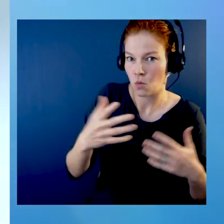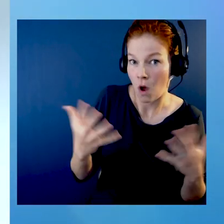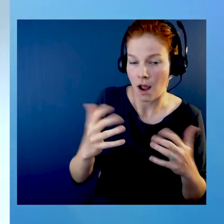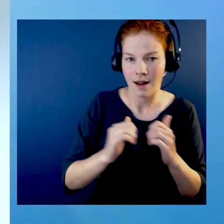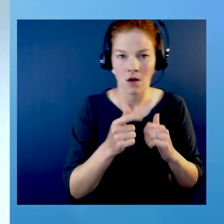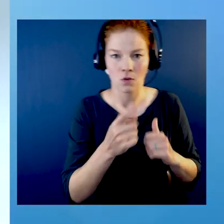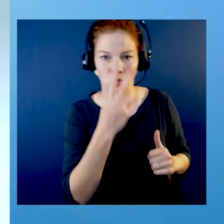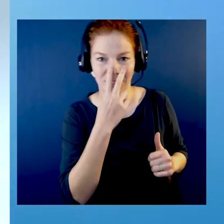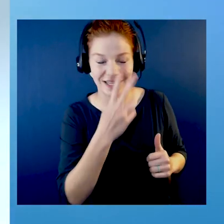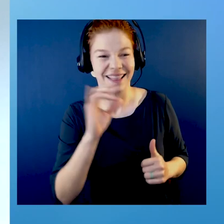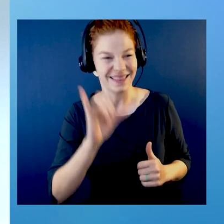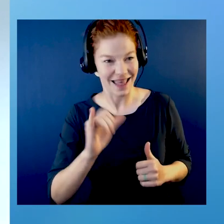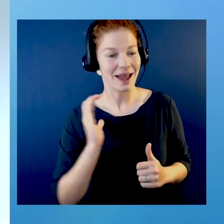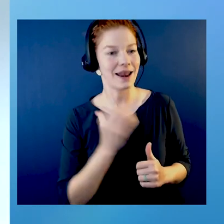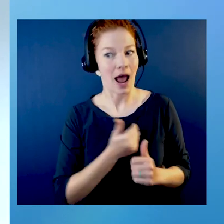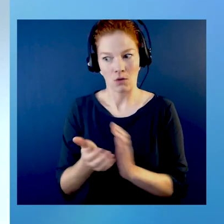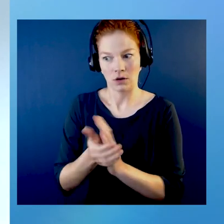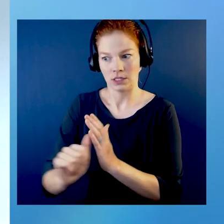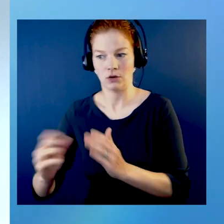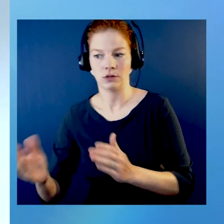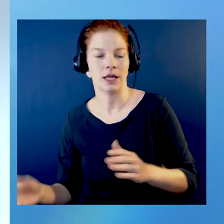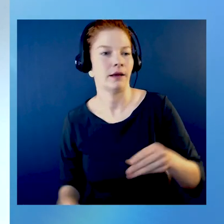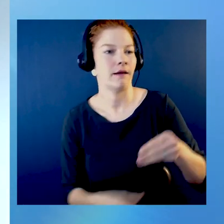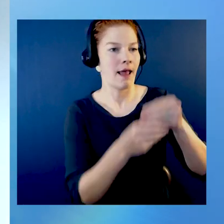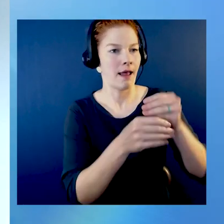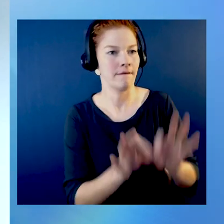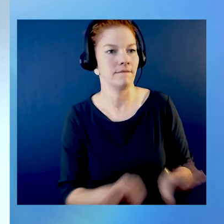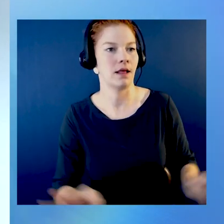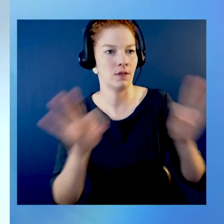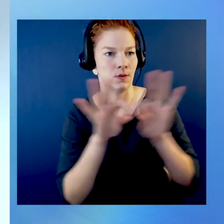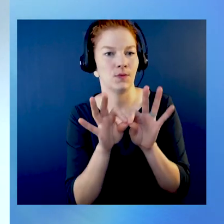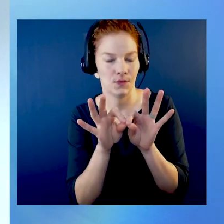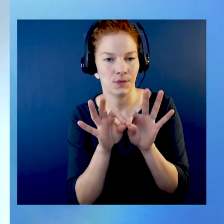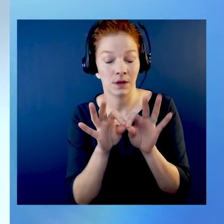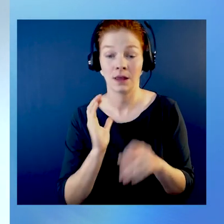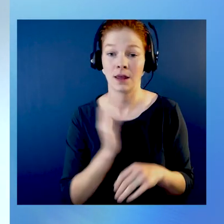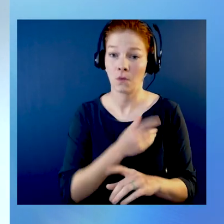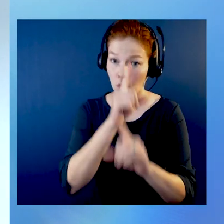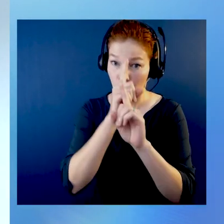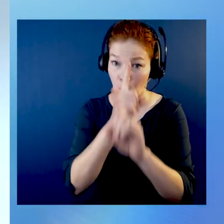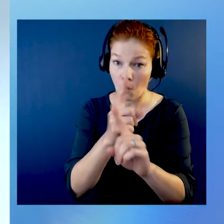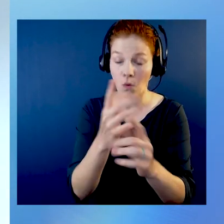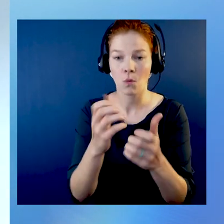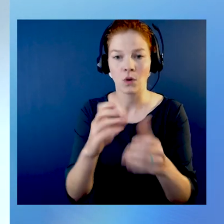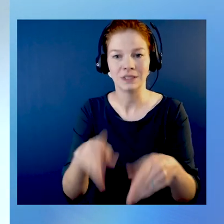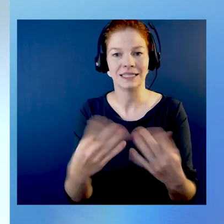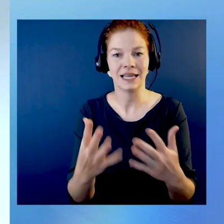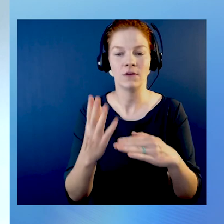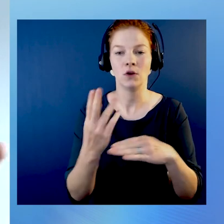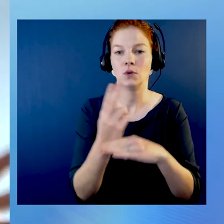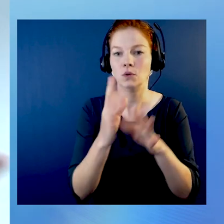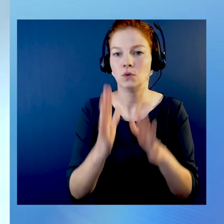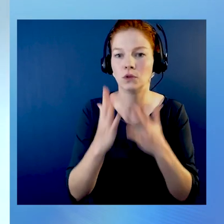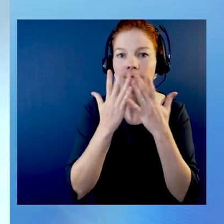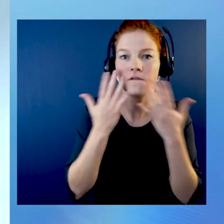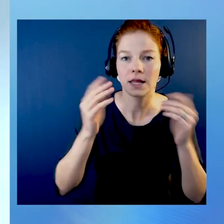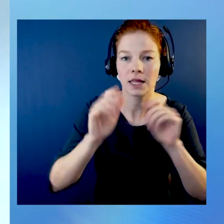where we're adding value to the Digital Twin conversation. Our goal is really to give a user-friendly window into